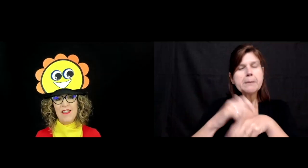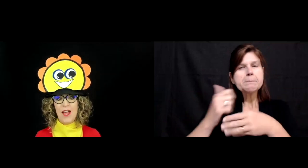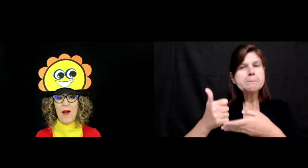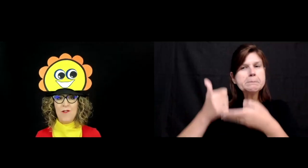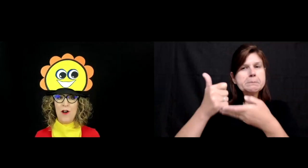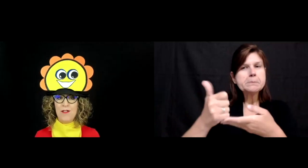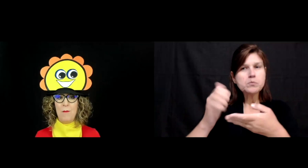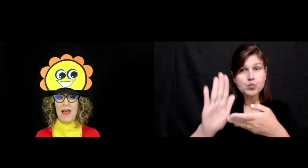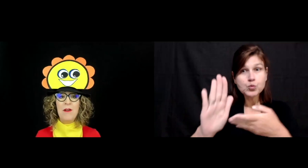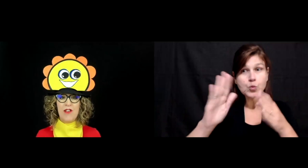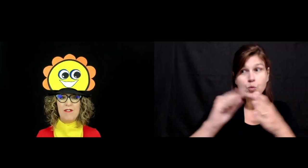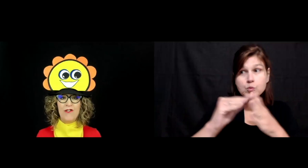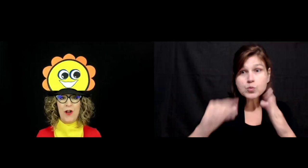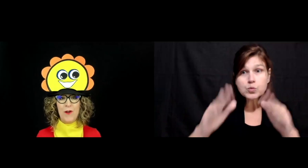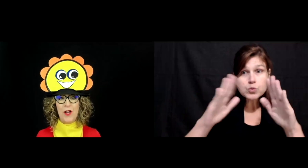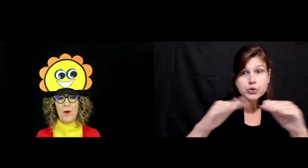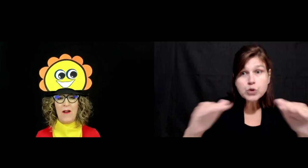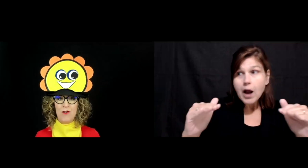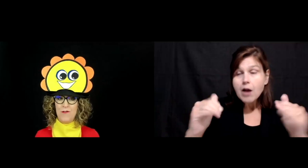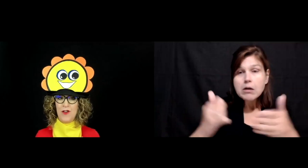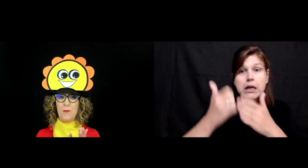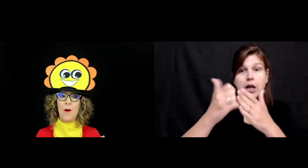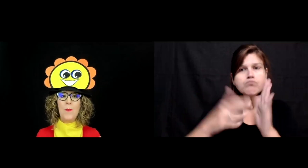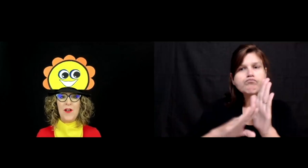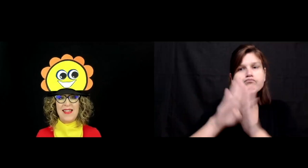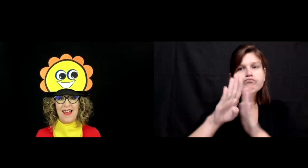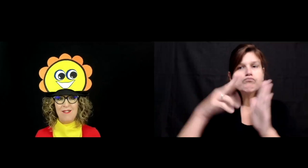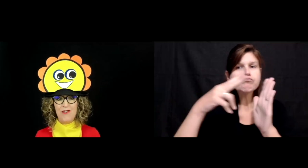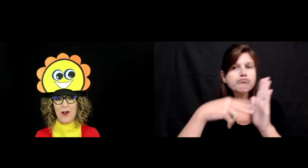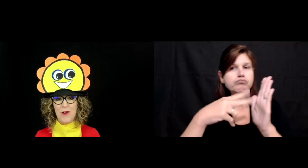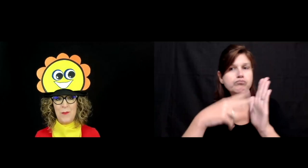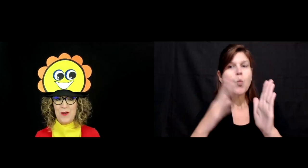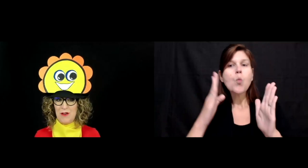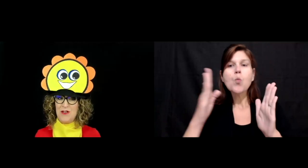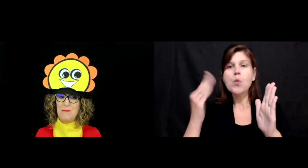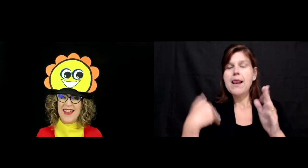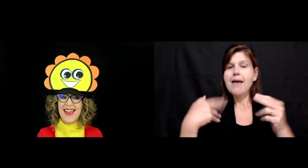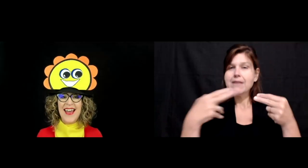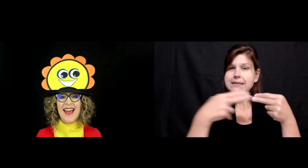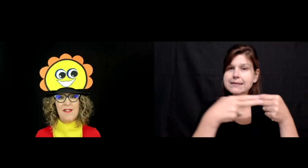And so I've got some images to show you. I've got a few PowerPoint slides to show you, but not too many.